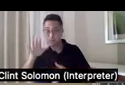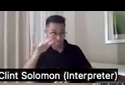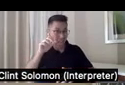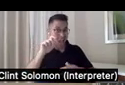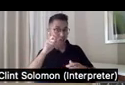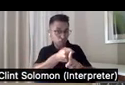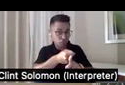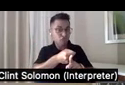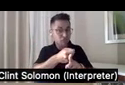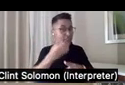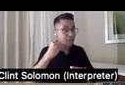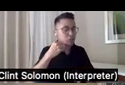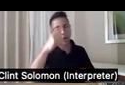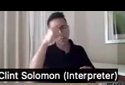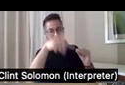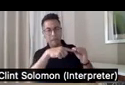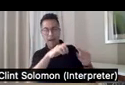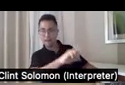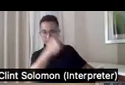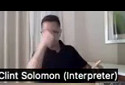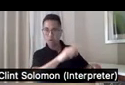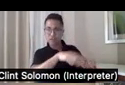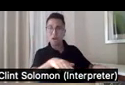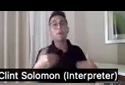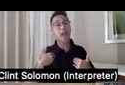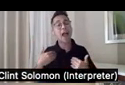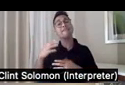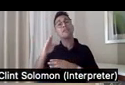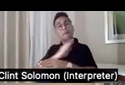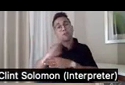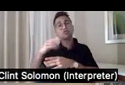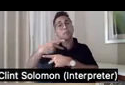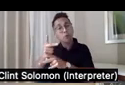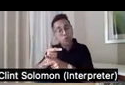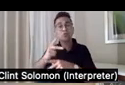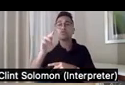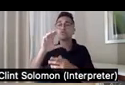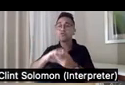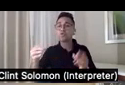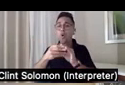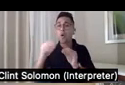the child but there are commercially produced story box materials or you can make your own